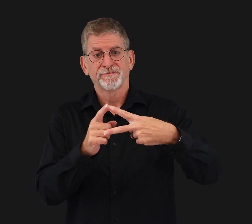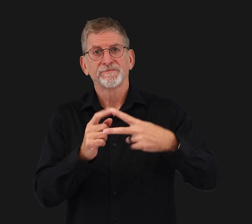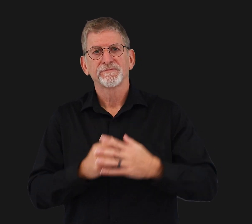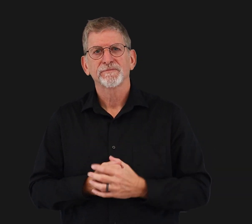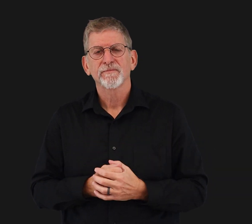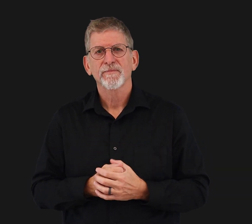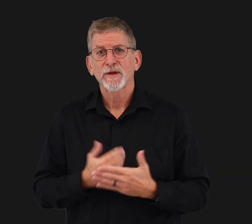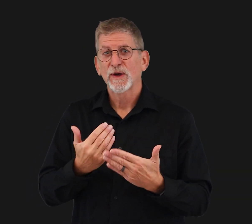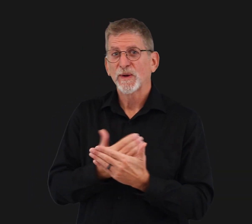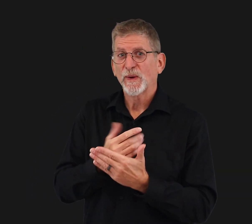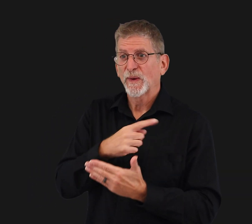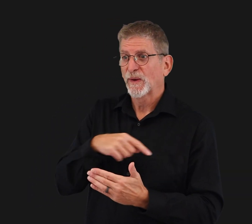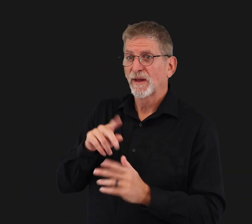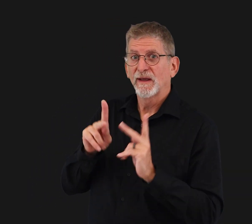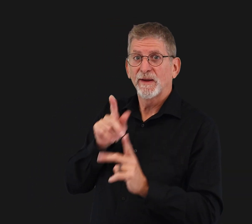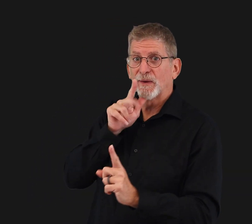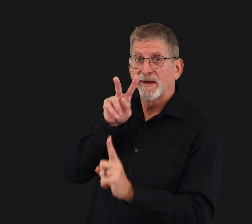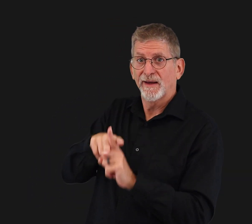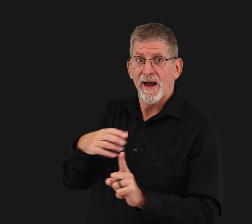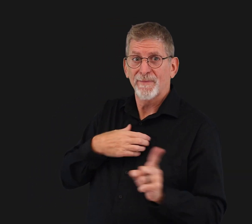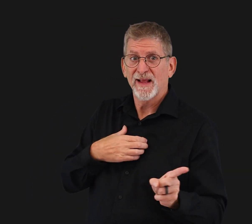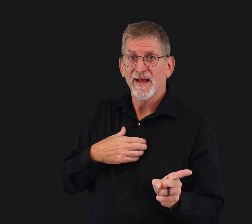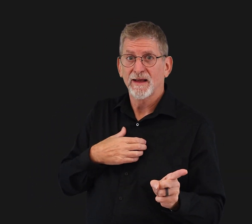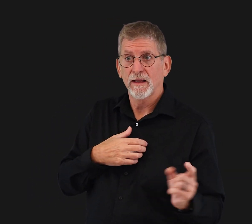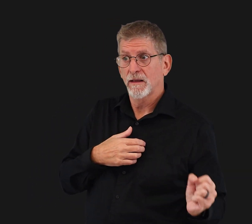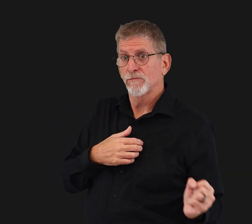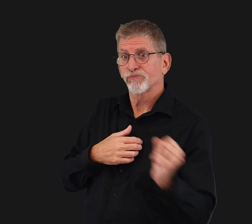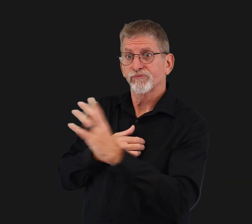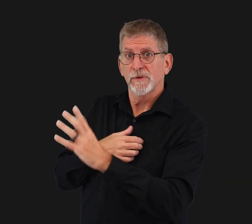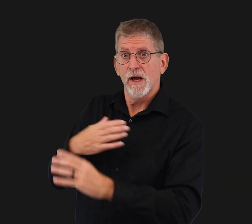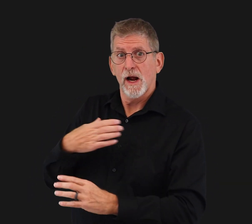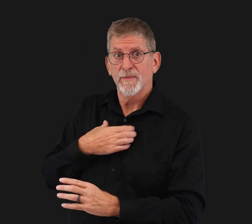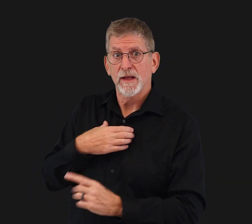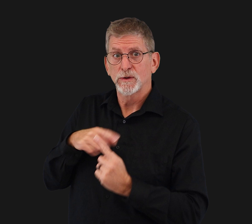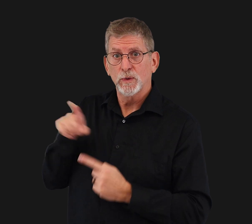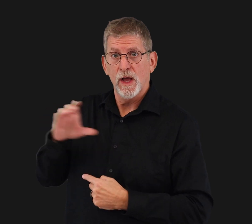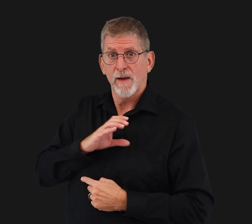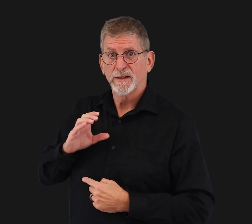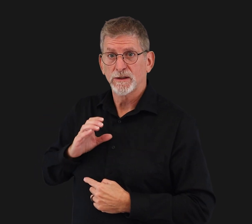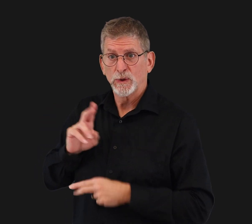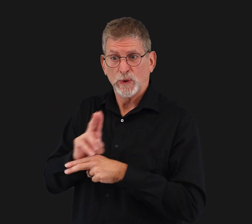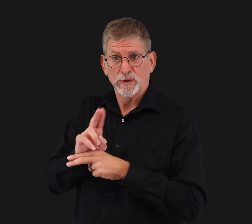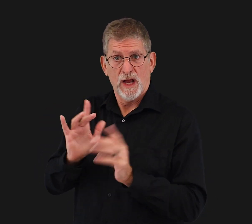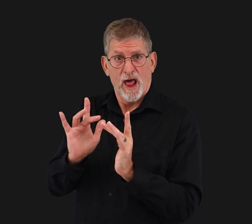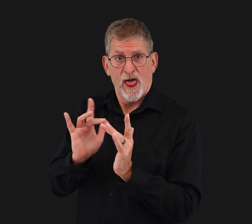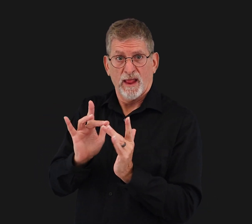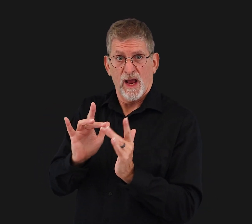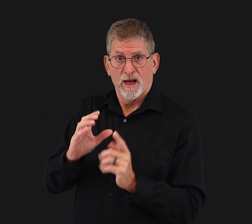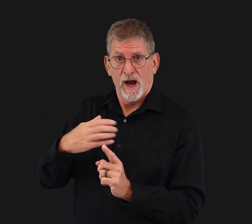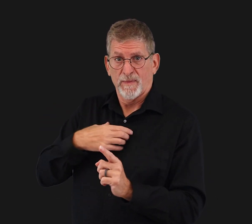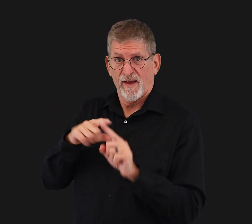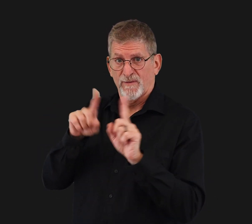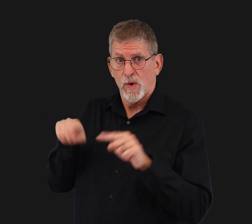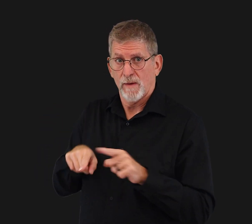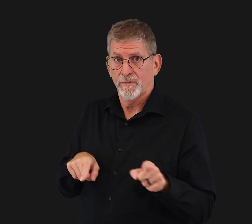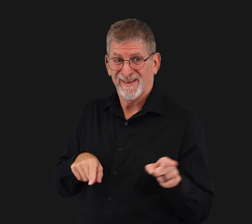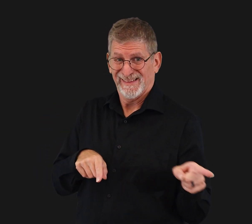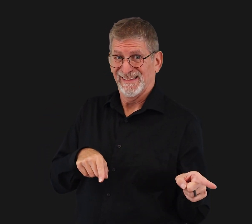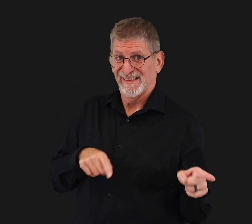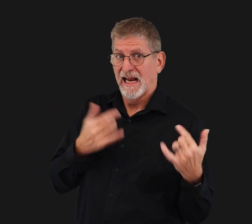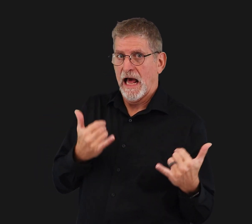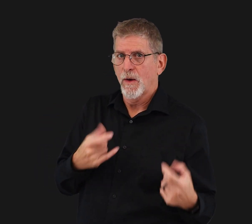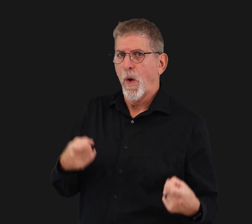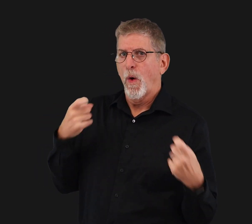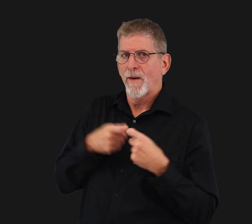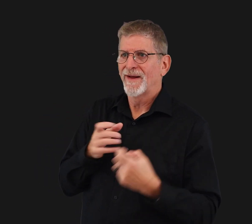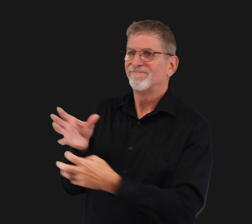• New complainants who submit their complaints to the Commission using our online complaint form now automatically